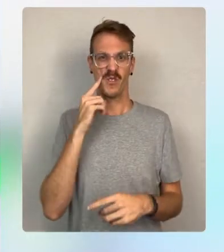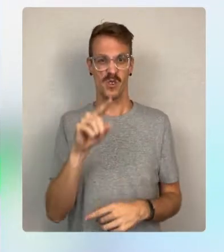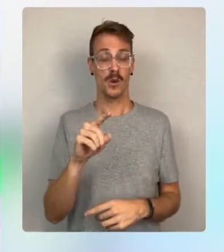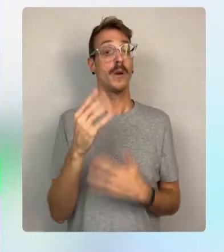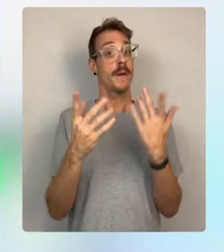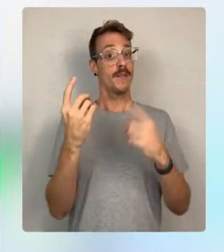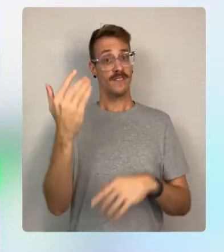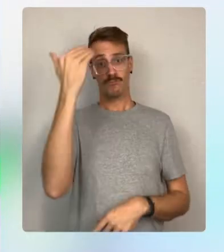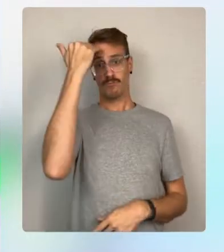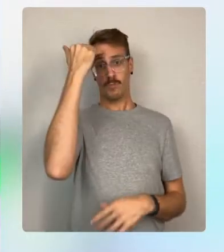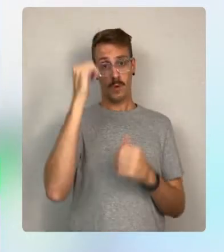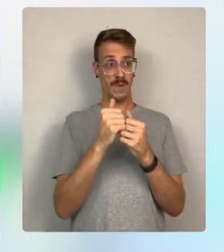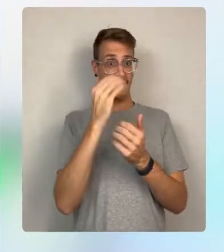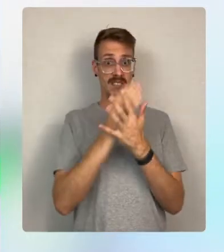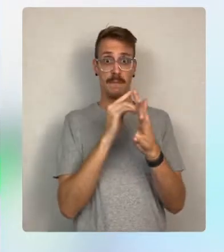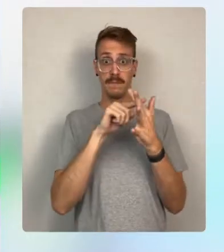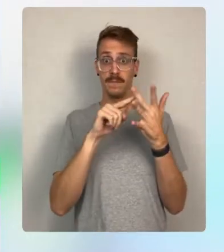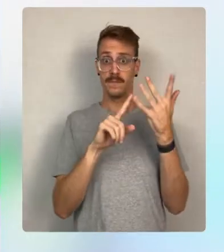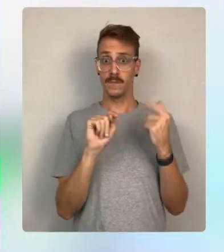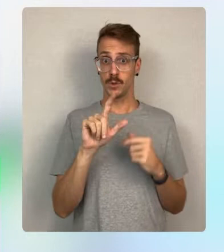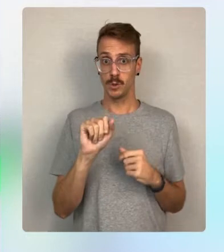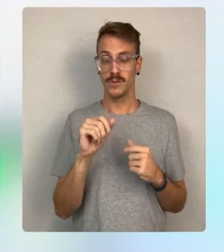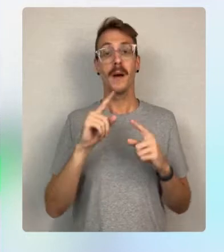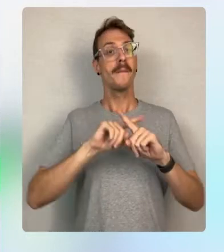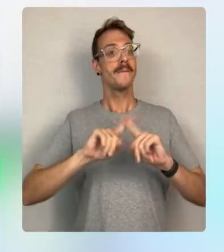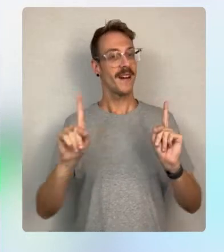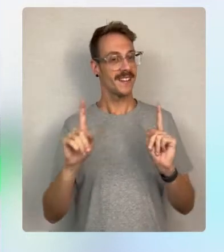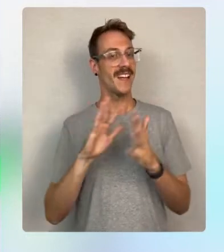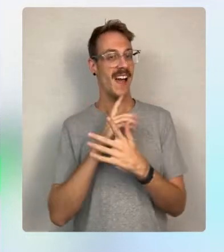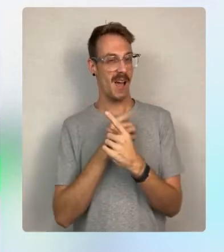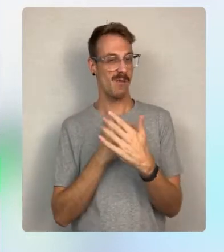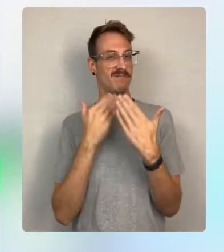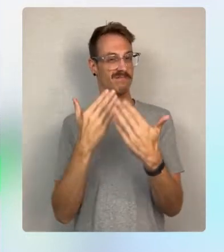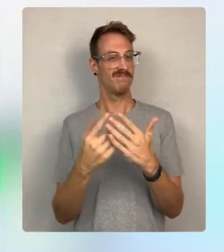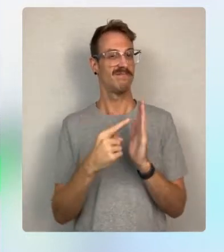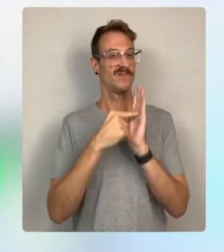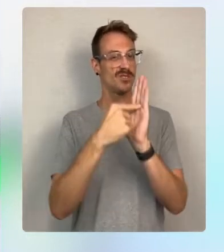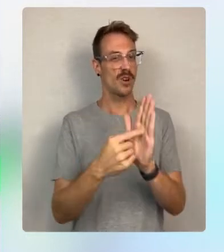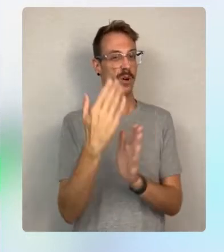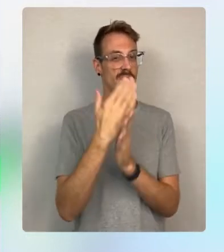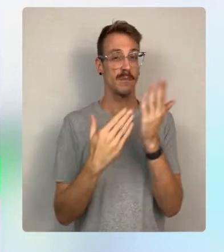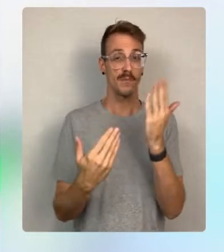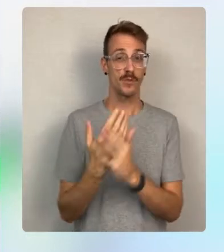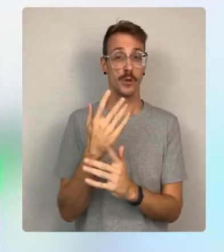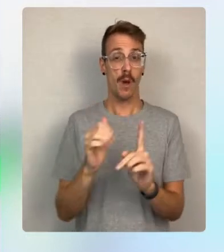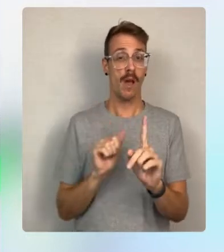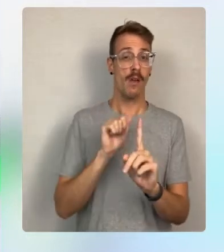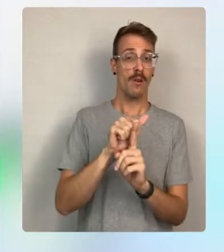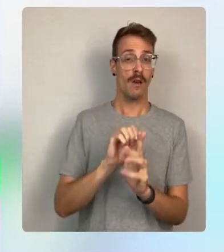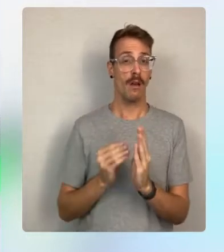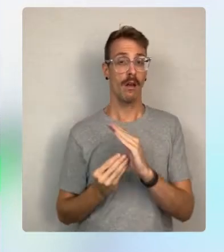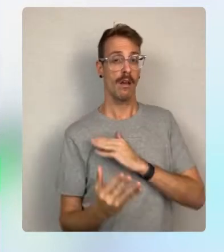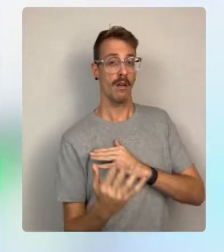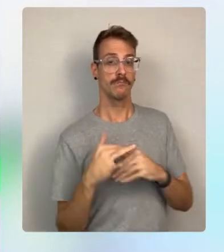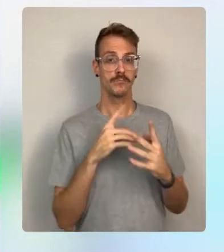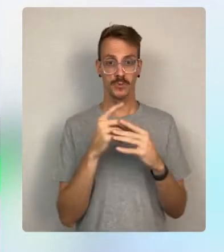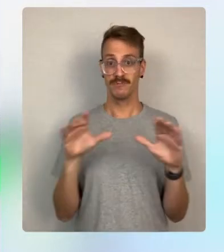You might already be familiar with some of these tools, but I'm going to demonstrate some new tricks you can perform